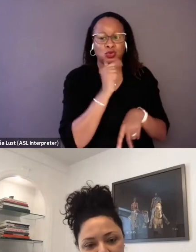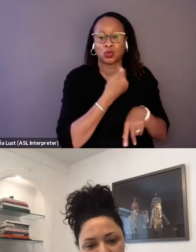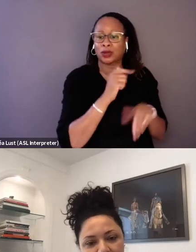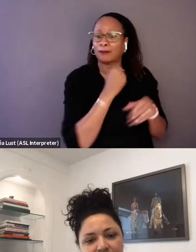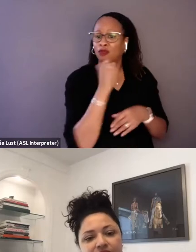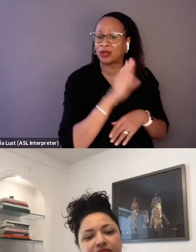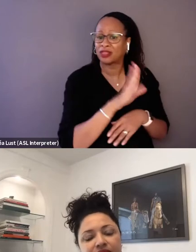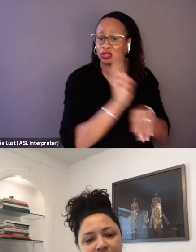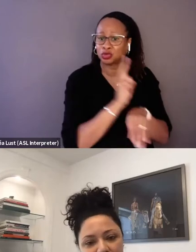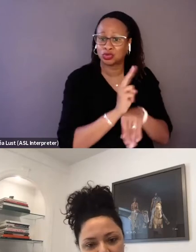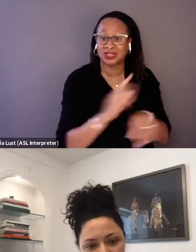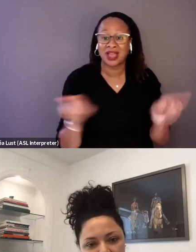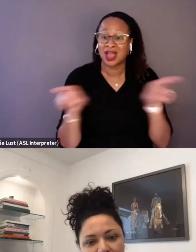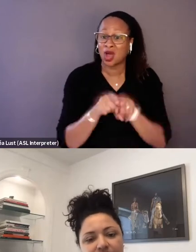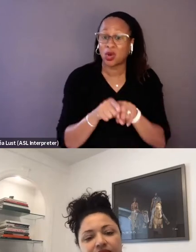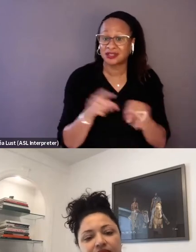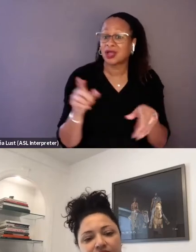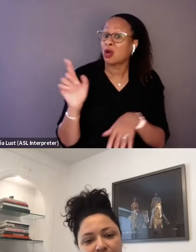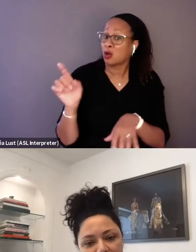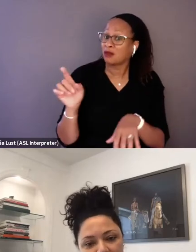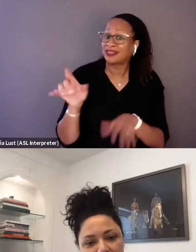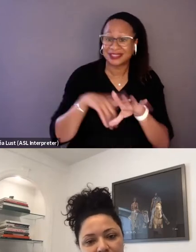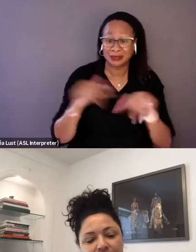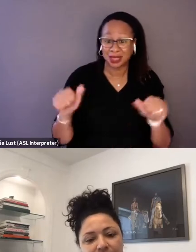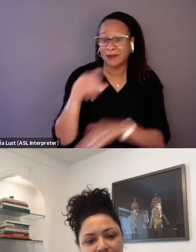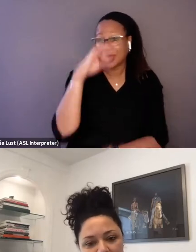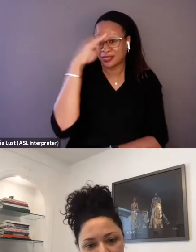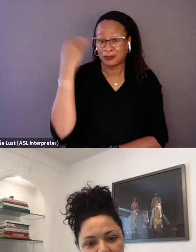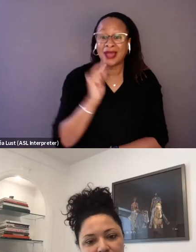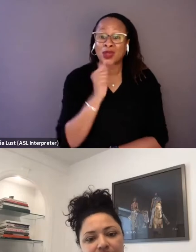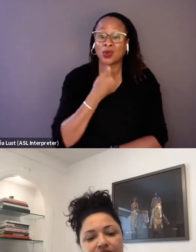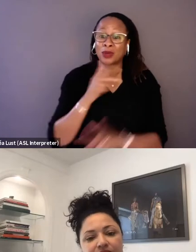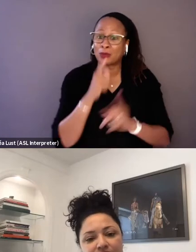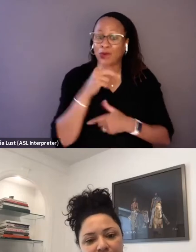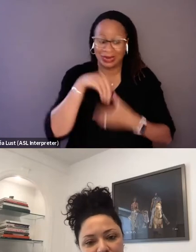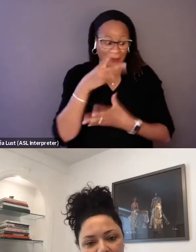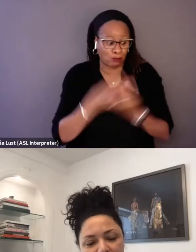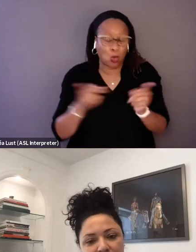as well as the black queer people, right? Who were in both worlds at the same time.